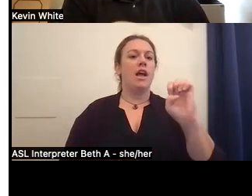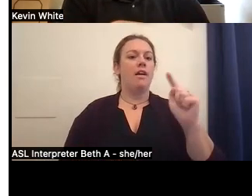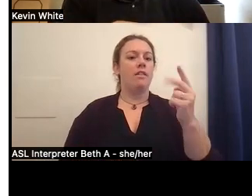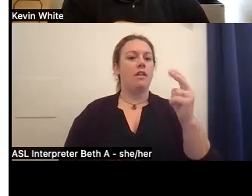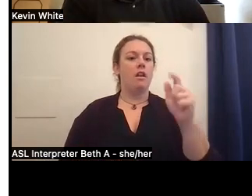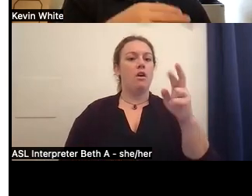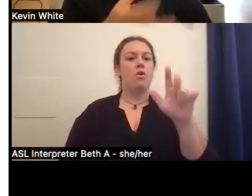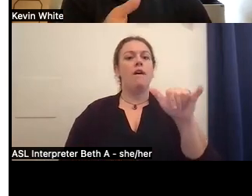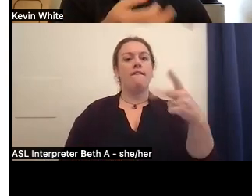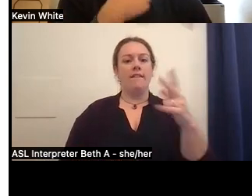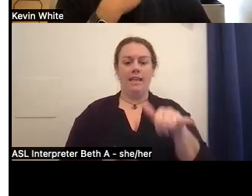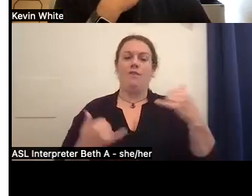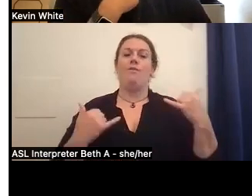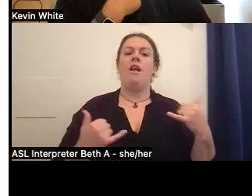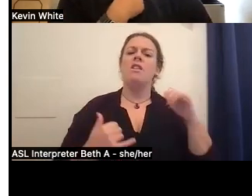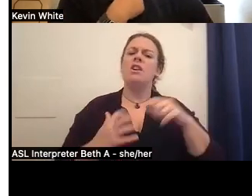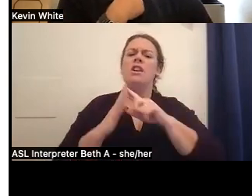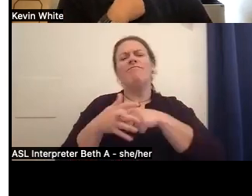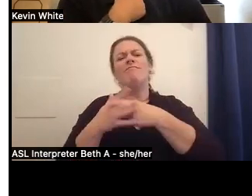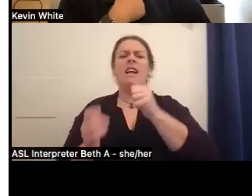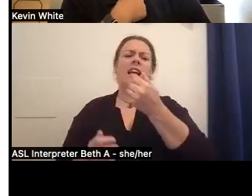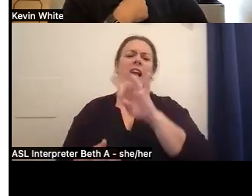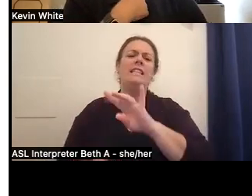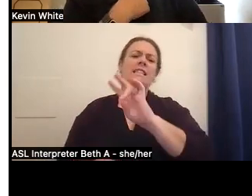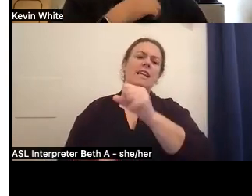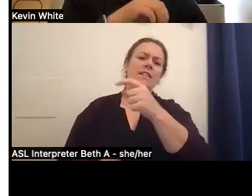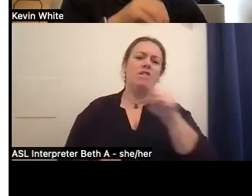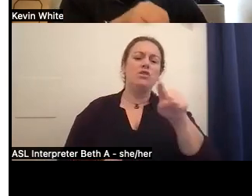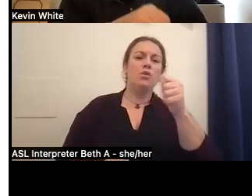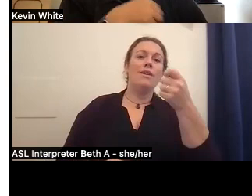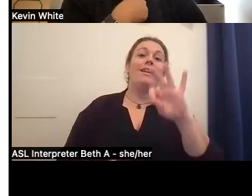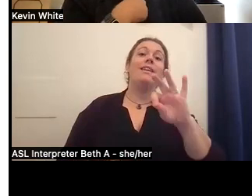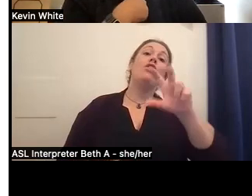the 1930s or 40s, though some might argue well into the 1950s and here's the biggest irony: